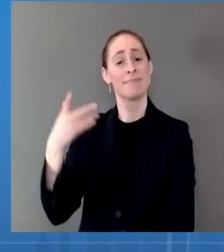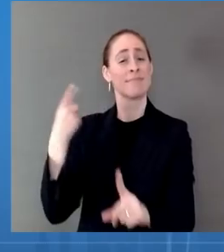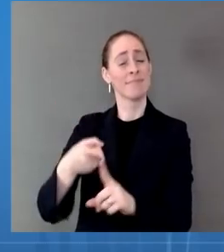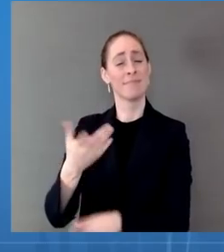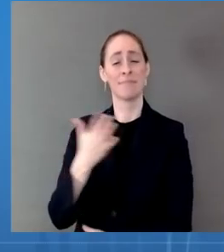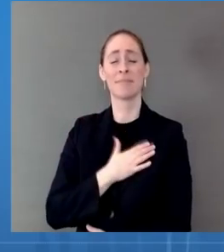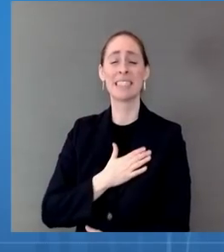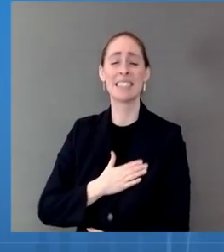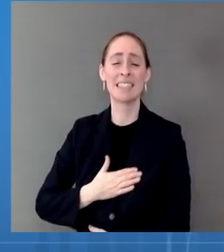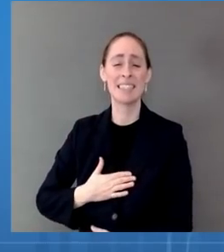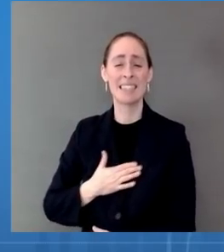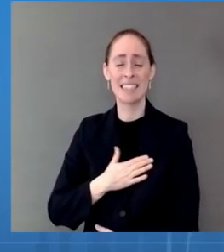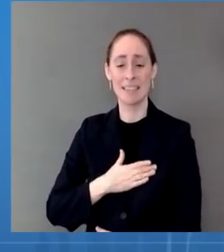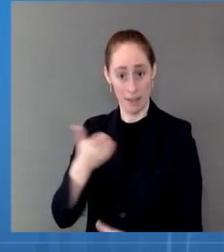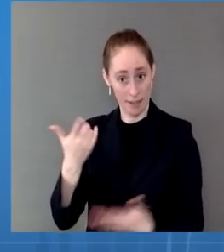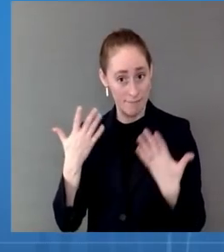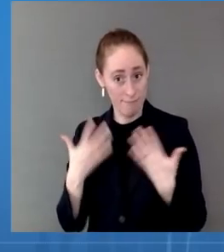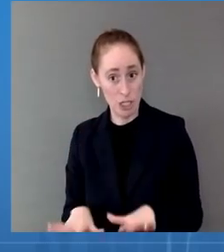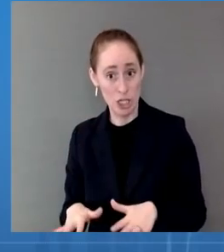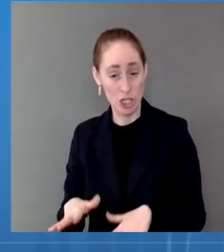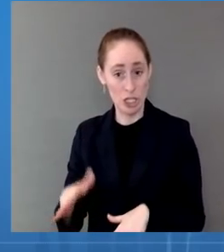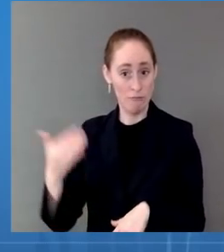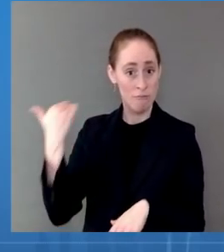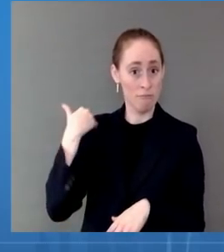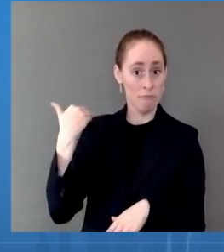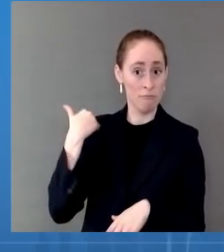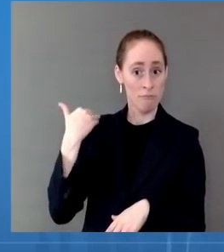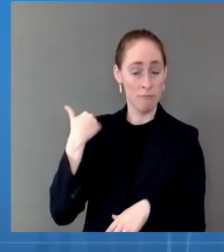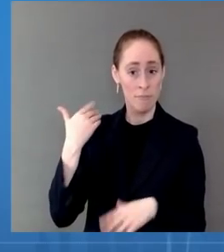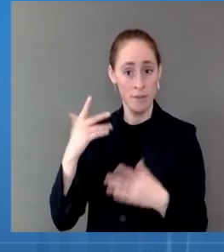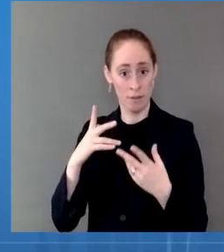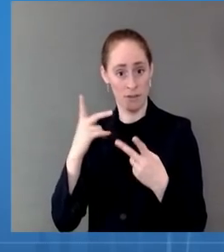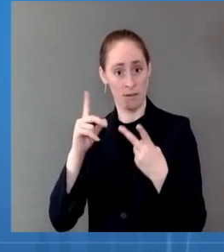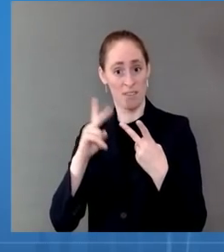And get your kids and your self vaccinated as soon as possible if you haven't already.